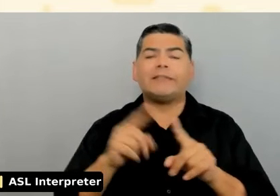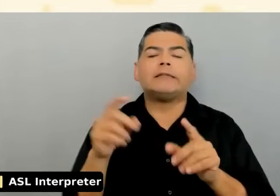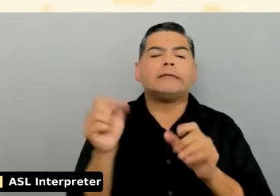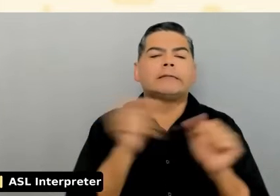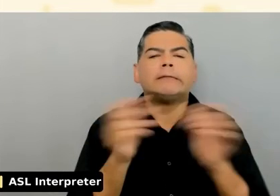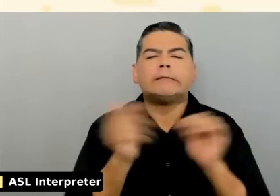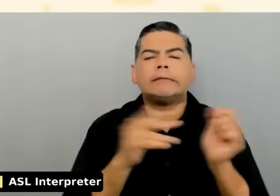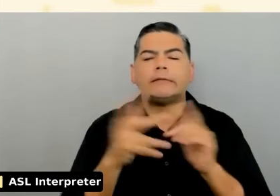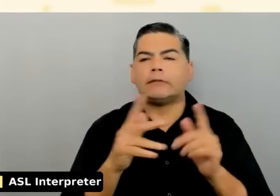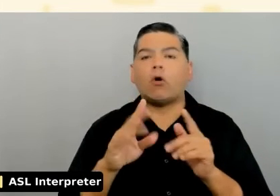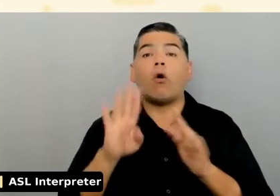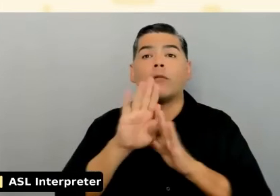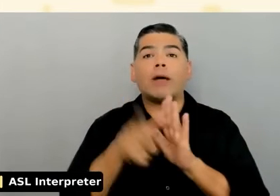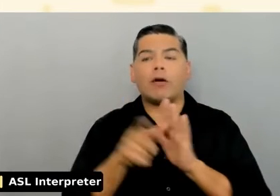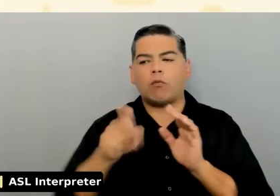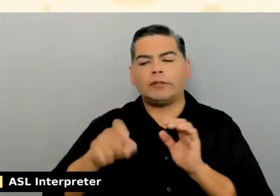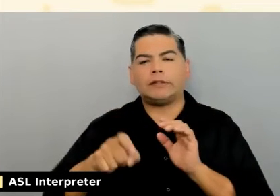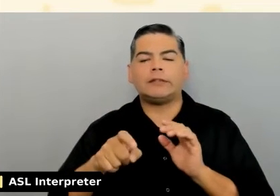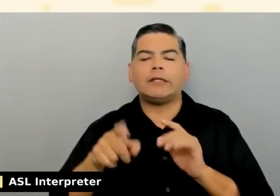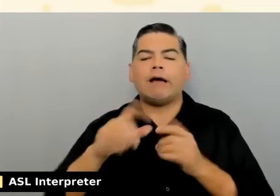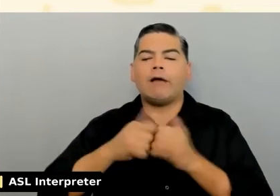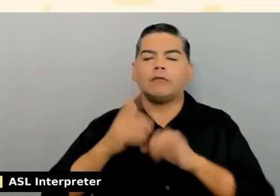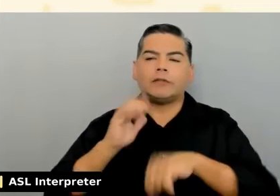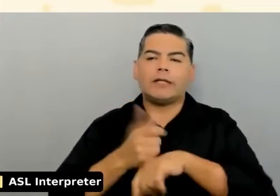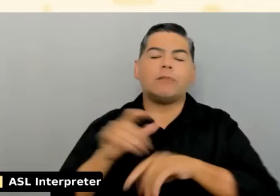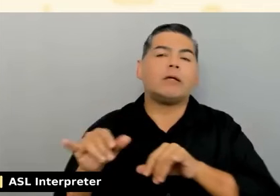These interaction patterns are standard and when you look